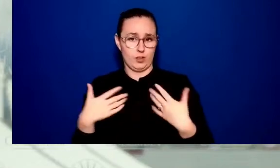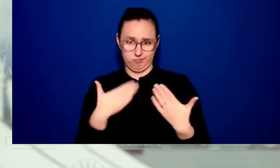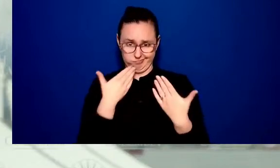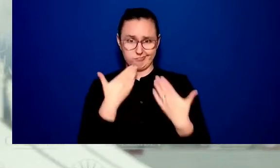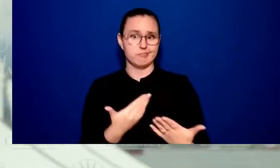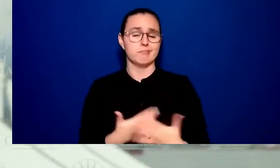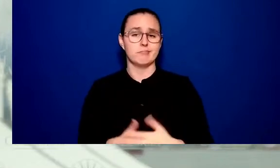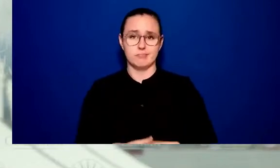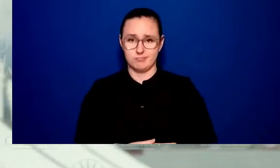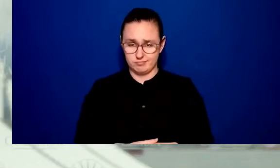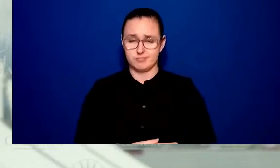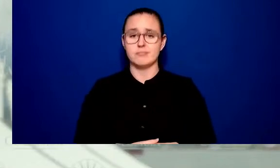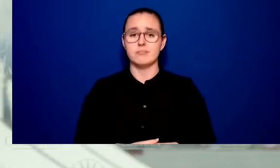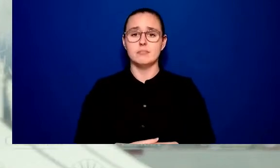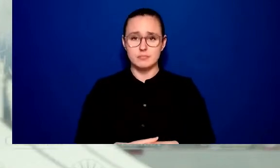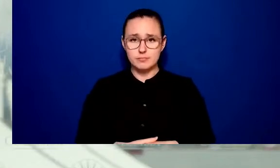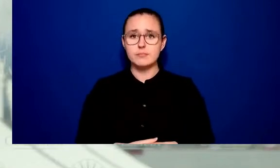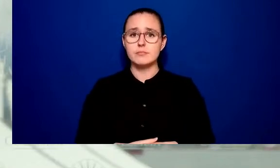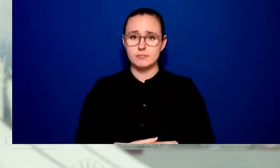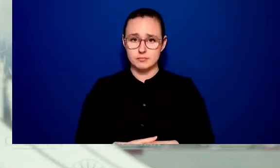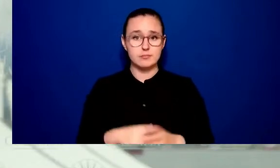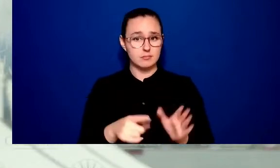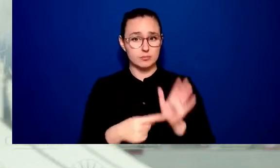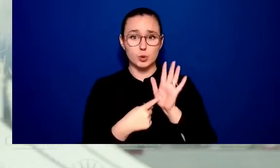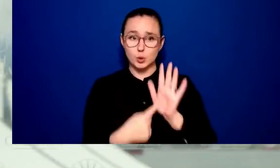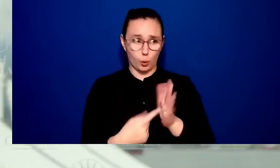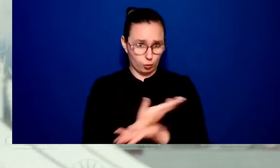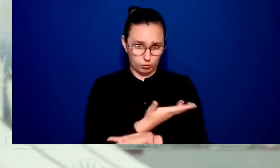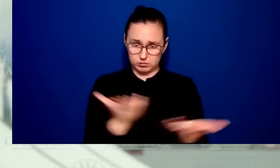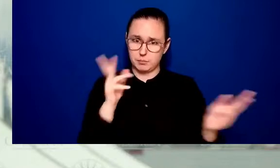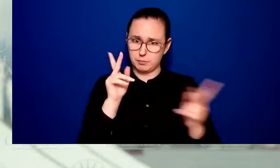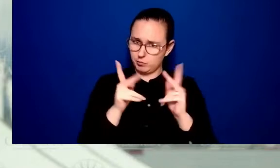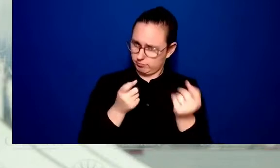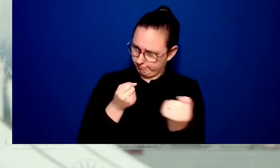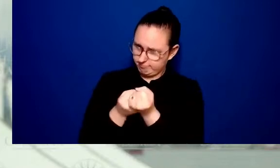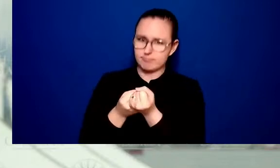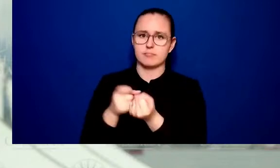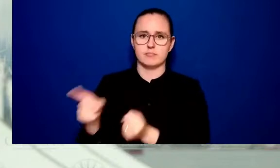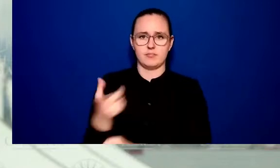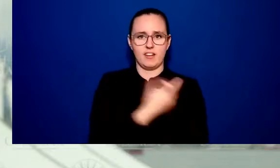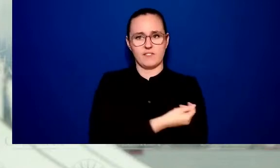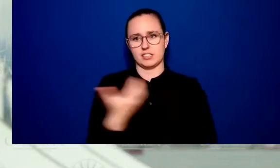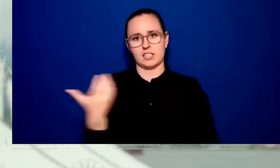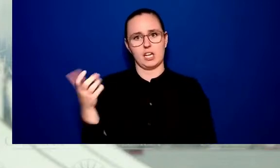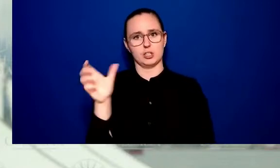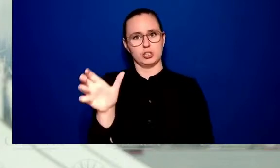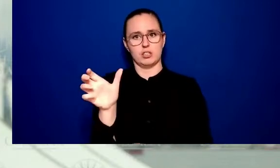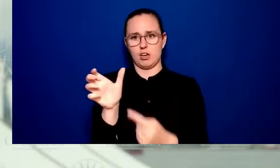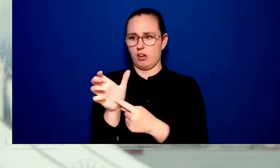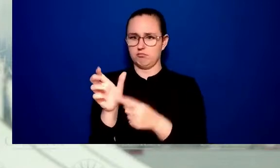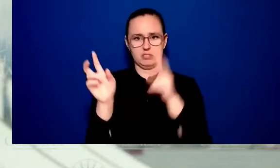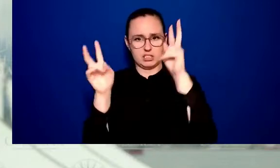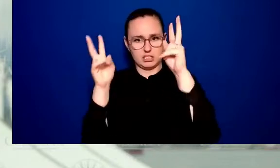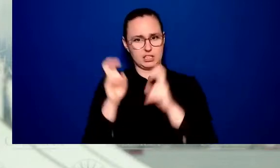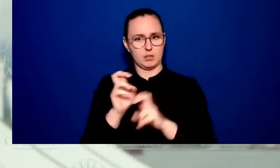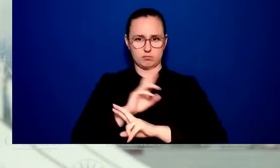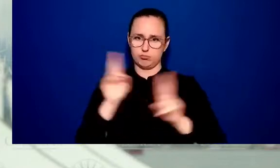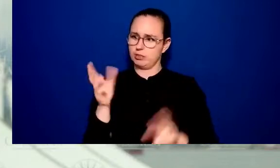tangible show of support for the BCG Vaccine card program.